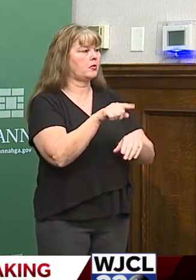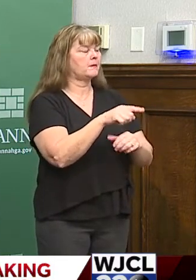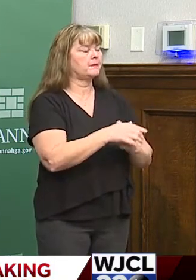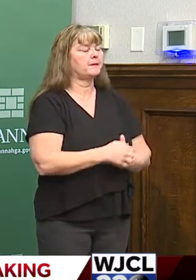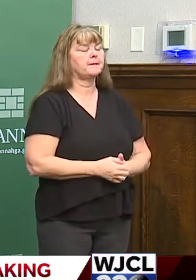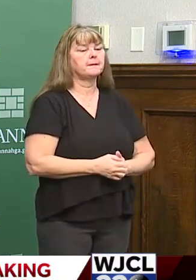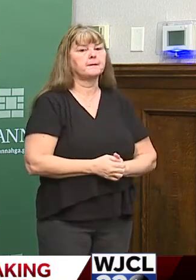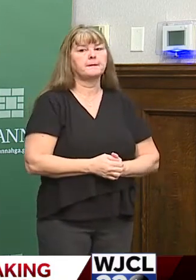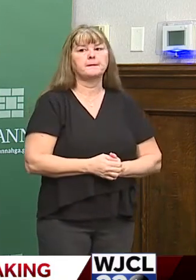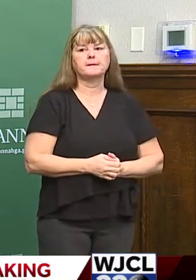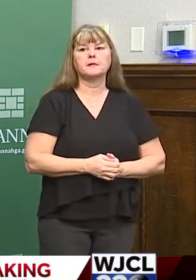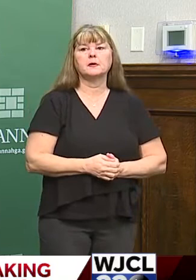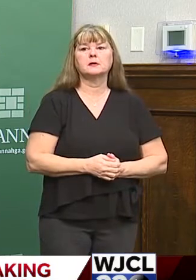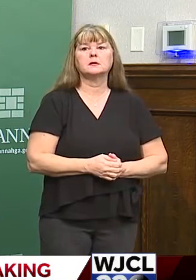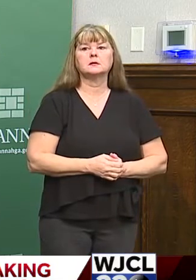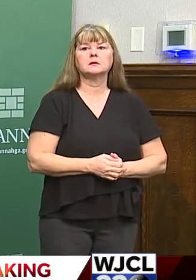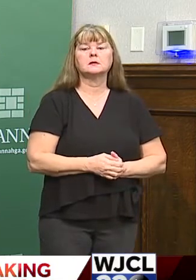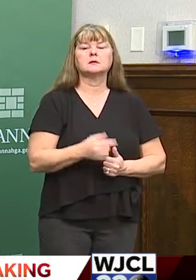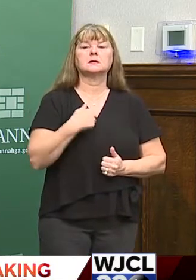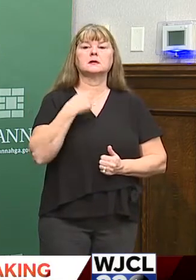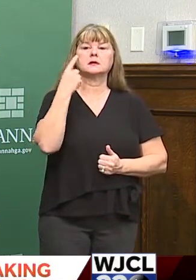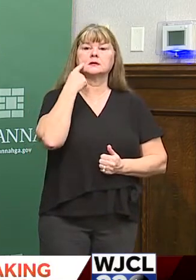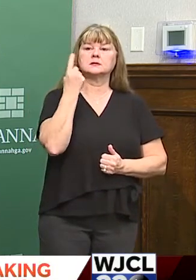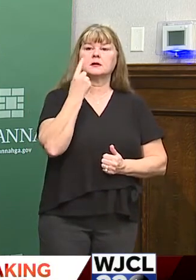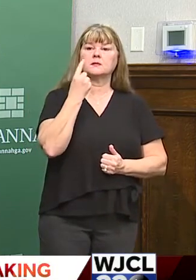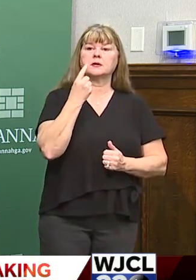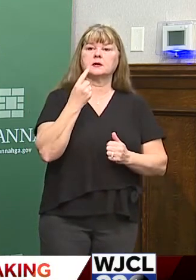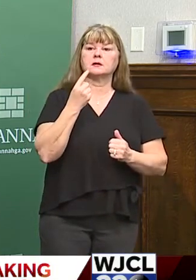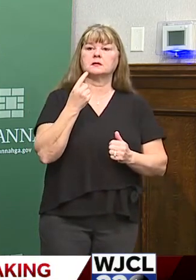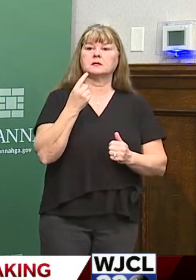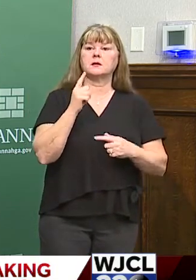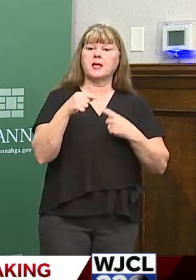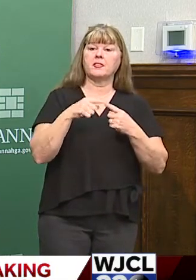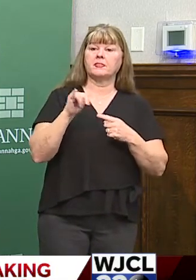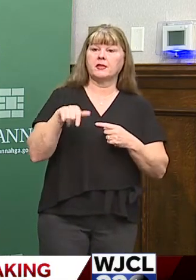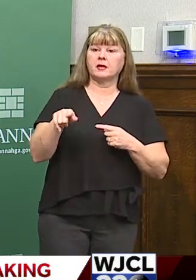WHEN THE UPTICK HAPPENS, WE'RE ABLE TO DEPLOY OUR HEALTH CARE CAPABILITIES.